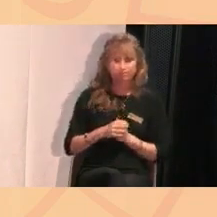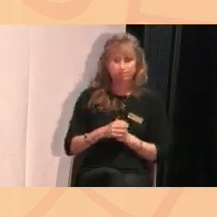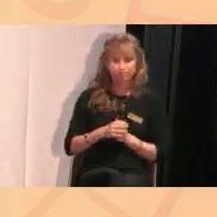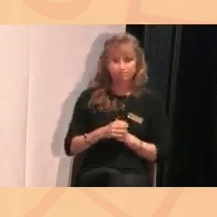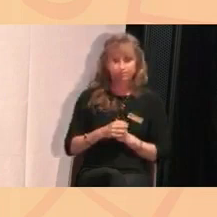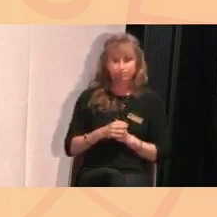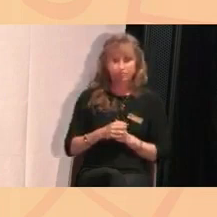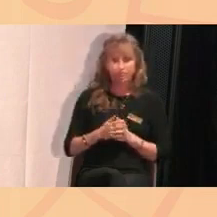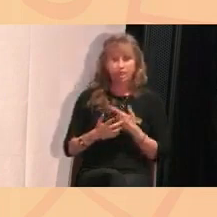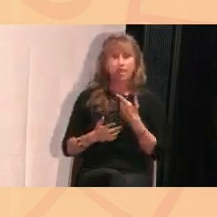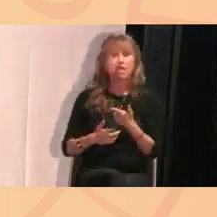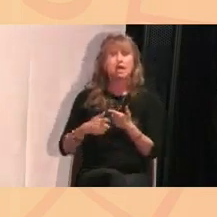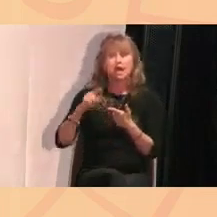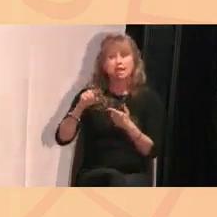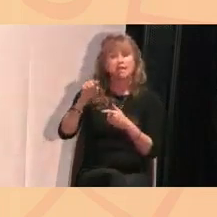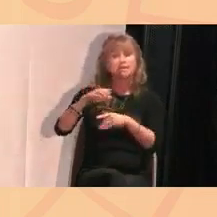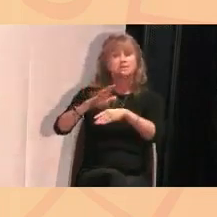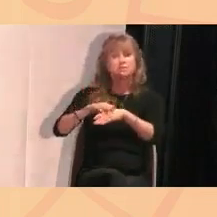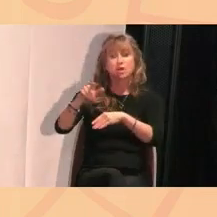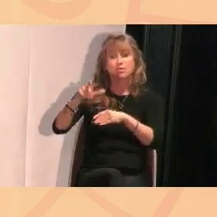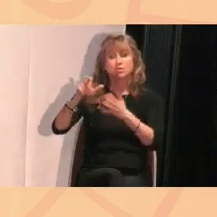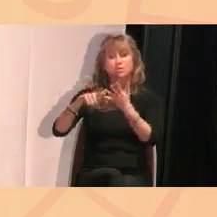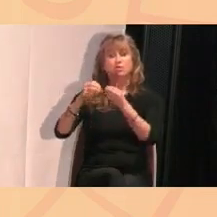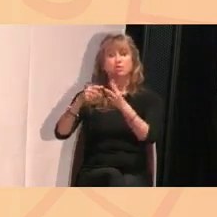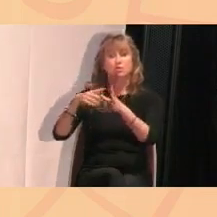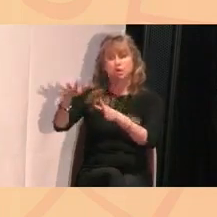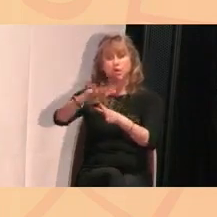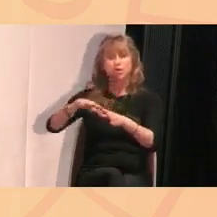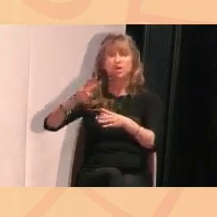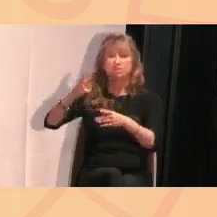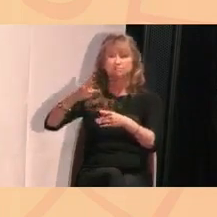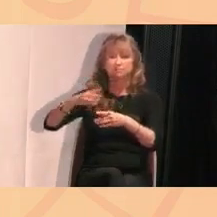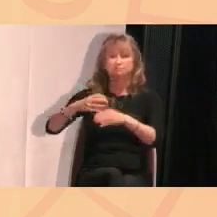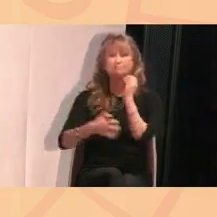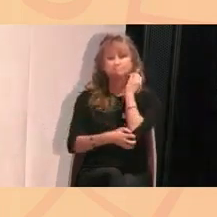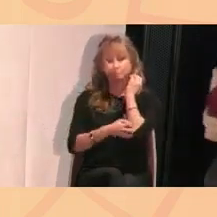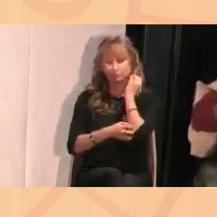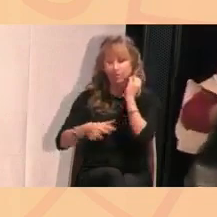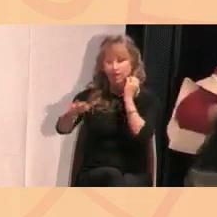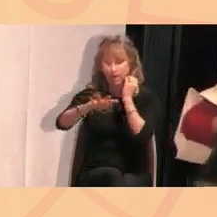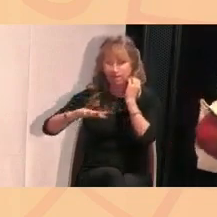to Cuba to represent our voice, our Aboriginal voice.